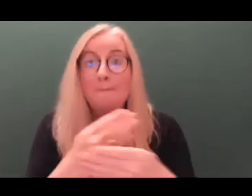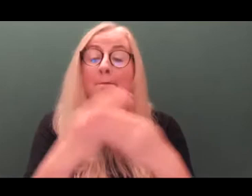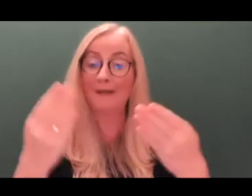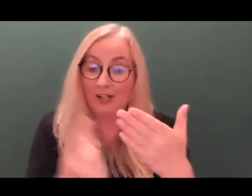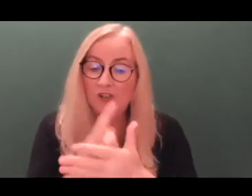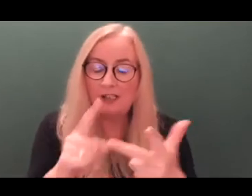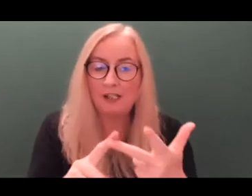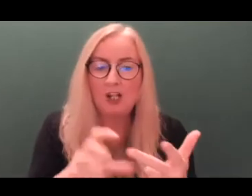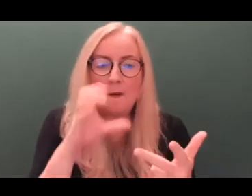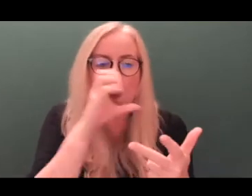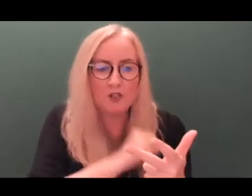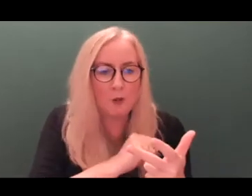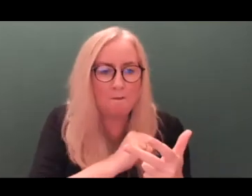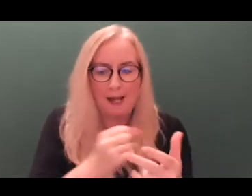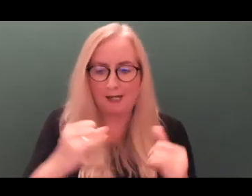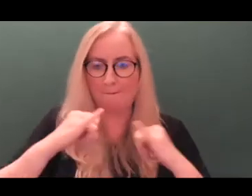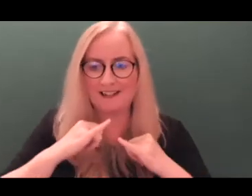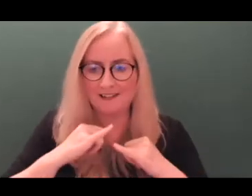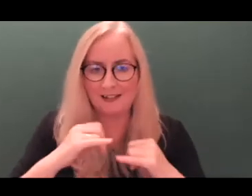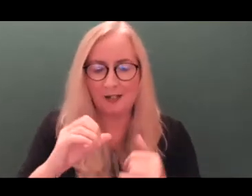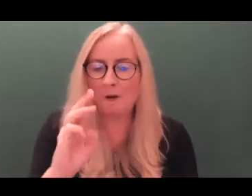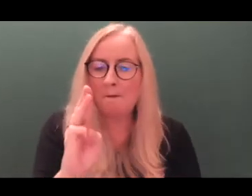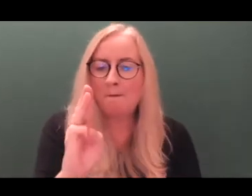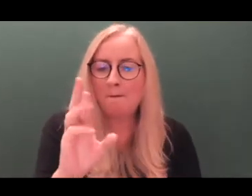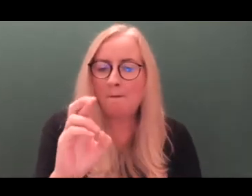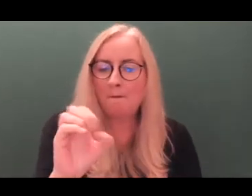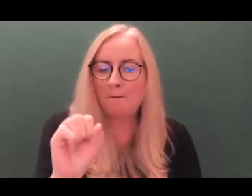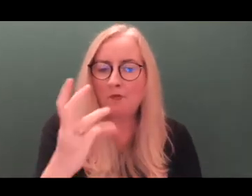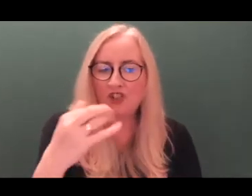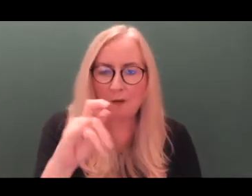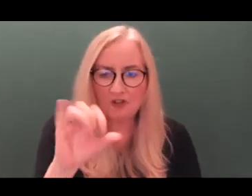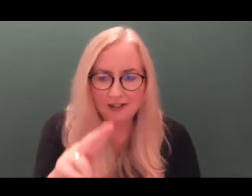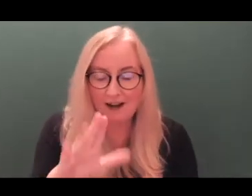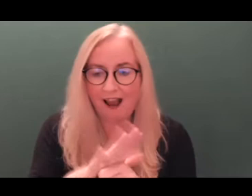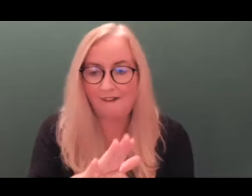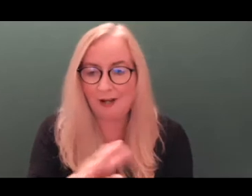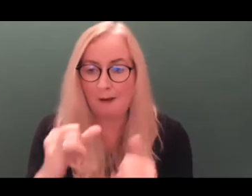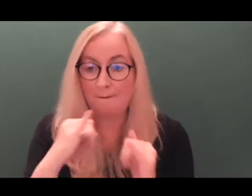capacity. We know that that prevails in some parts of the health and social care services,